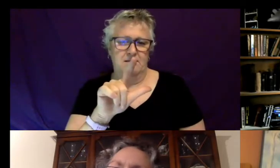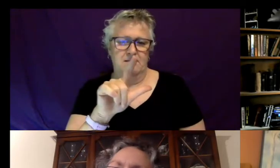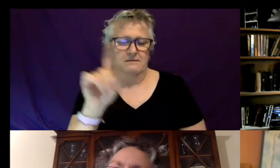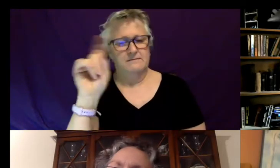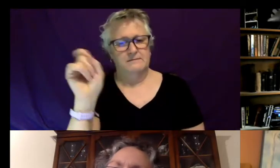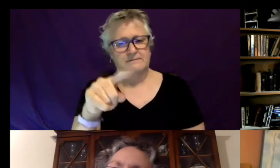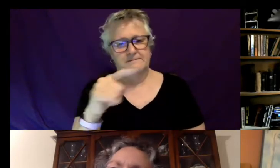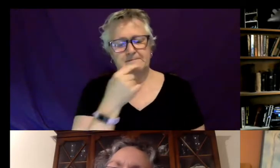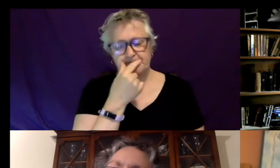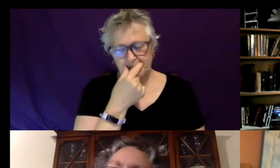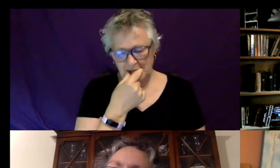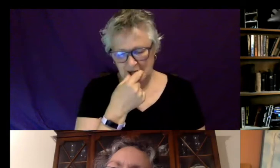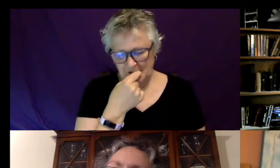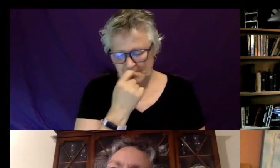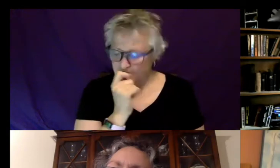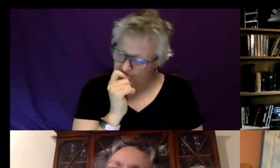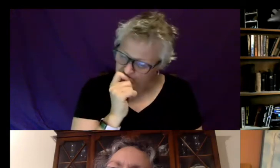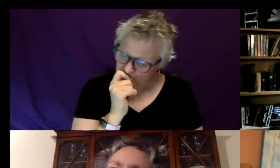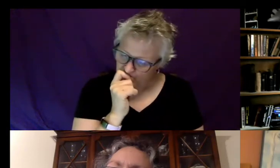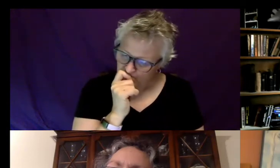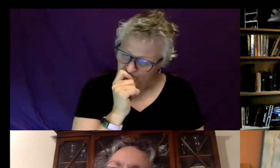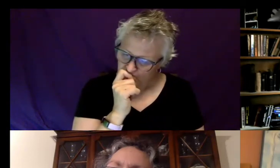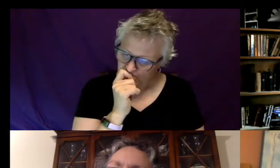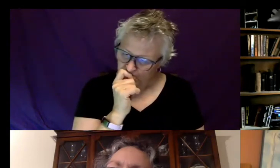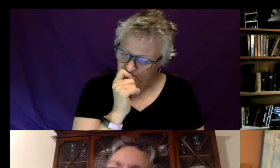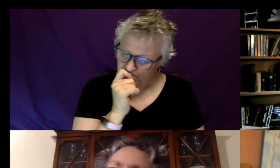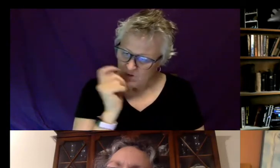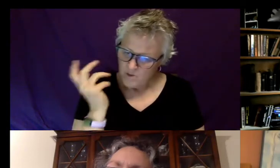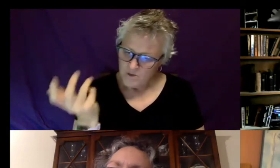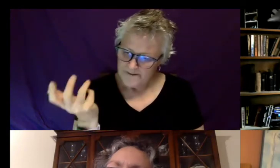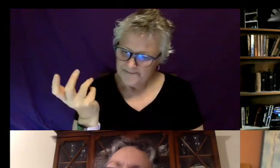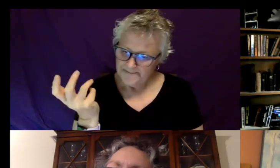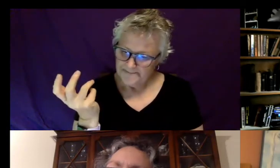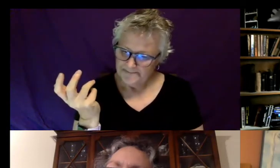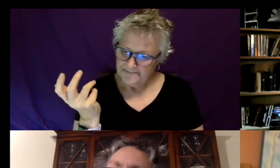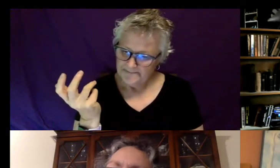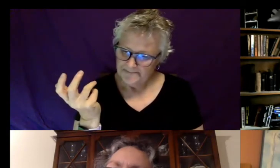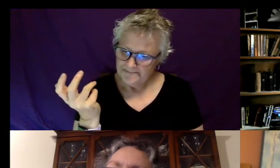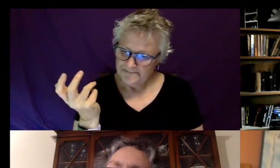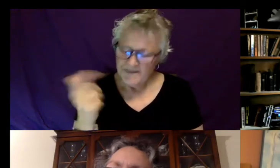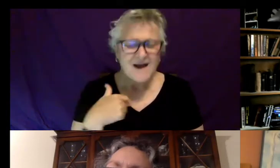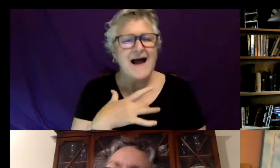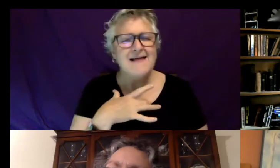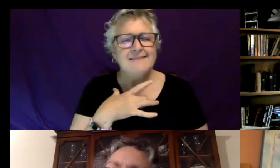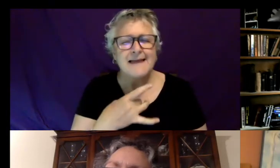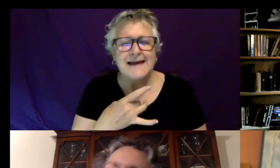Well, uh, I like the discovery, la-- it's, it's, it's like hunting!